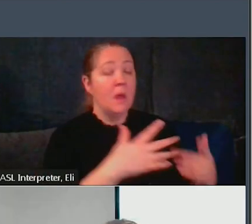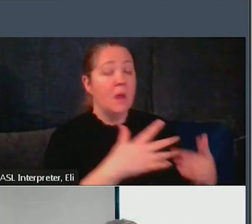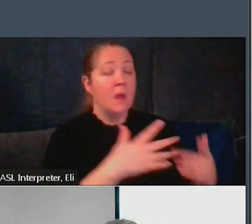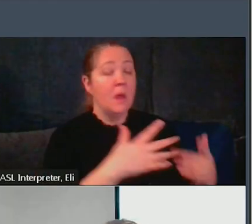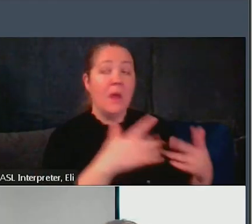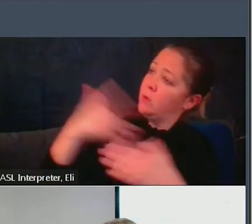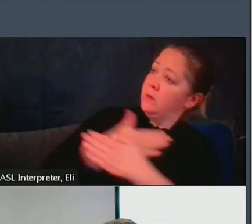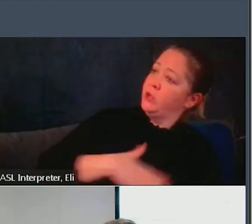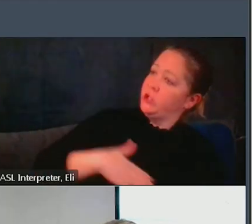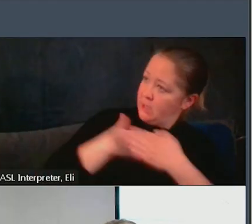Okay.